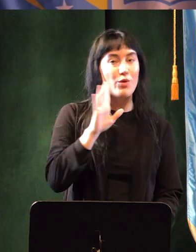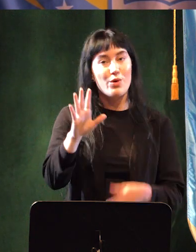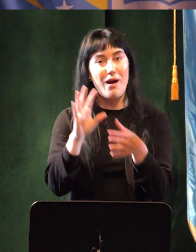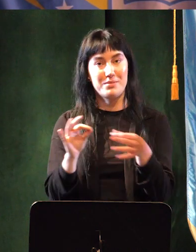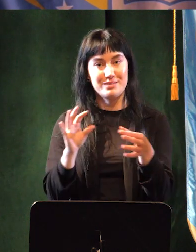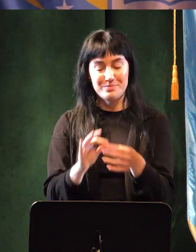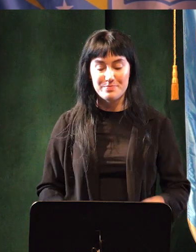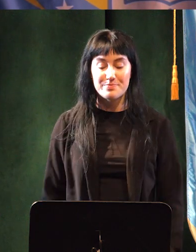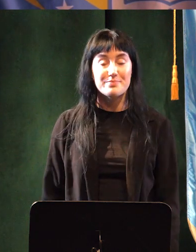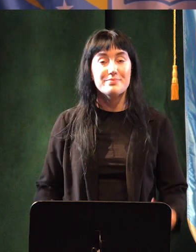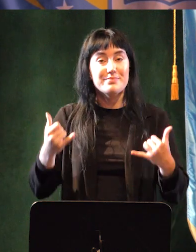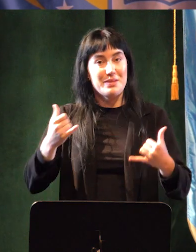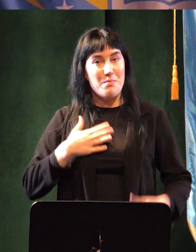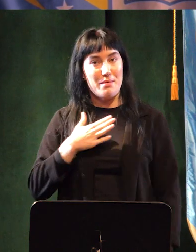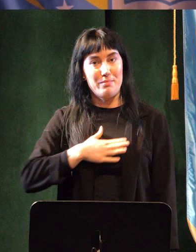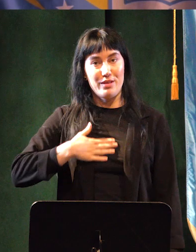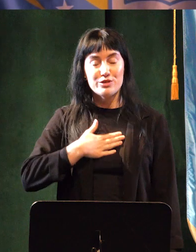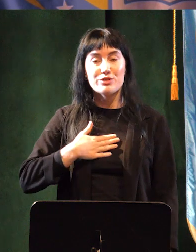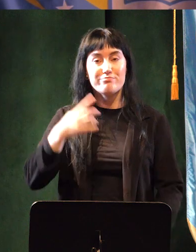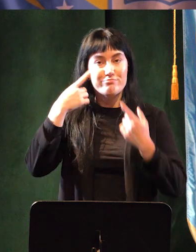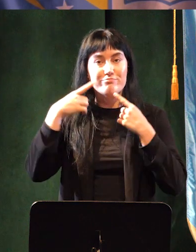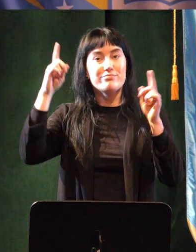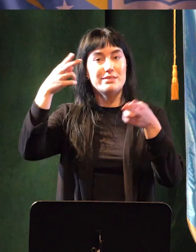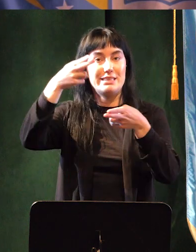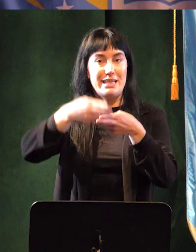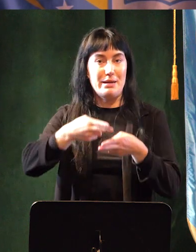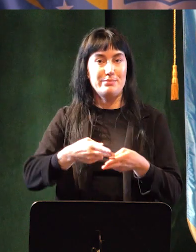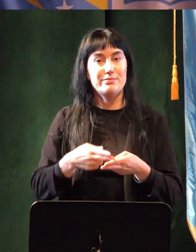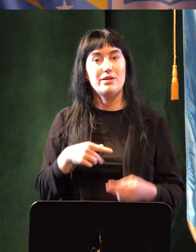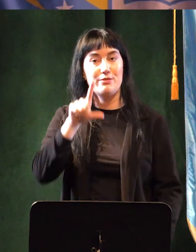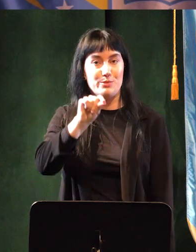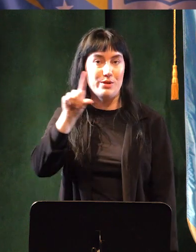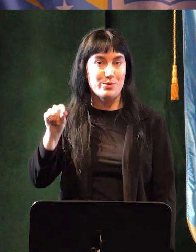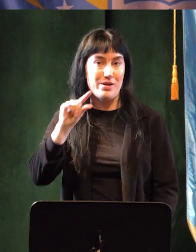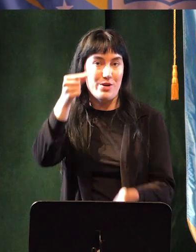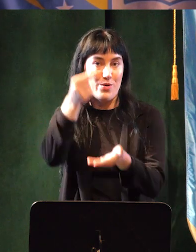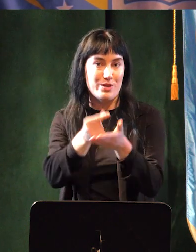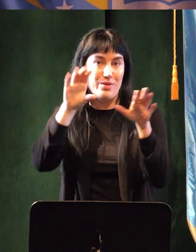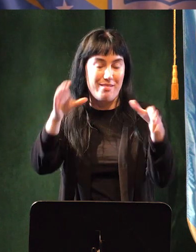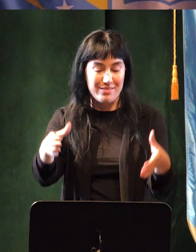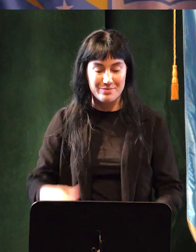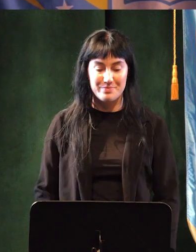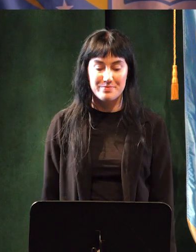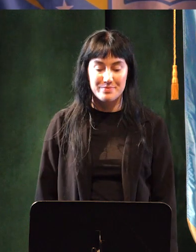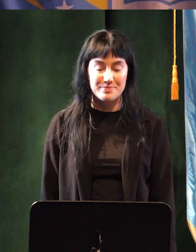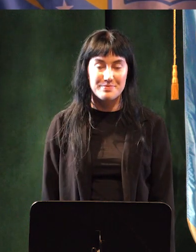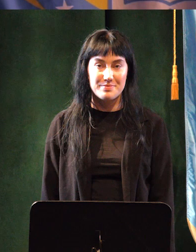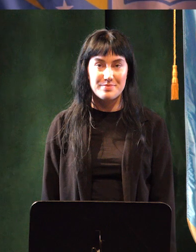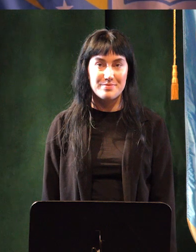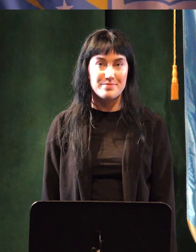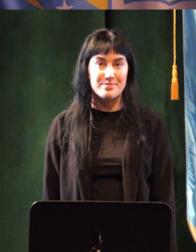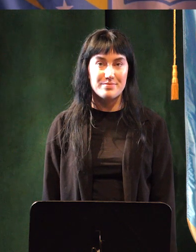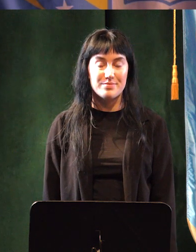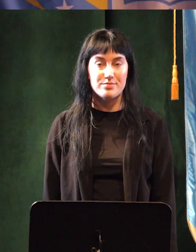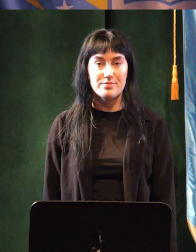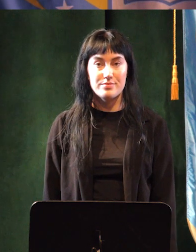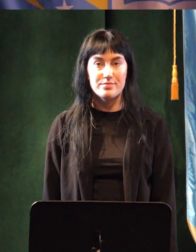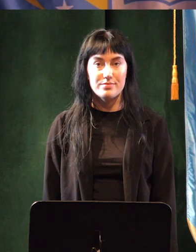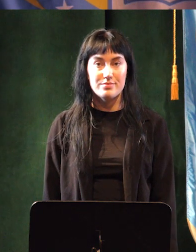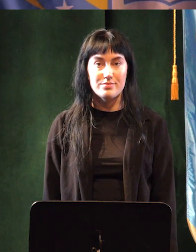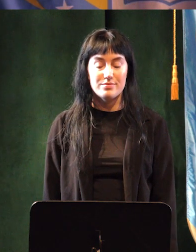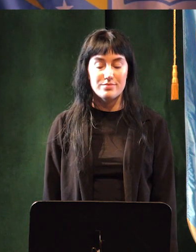it is now my pleasure to announce the names of the 20/20 graduates associate